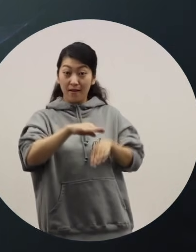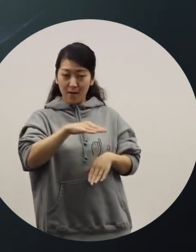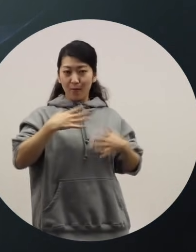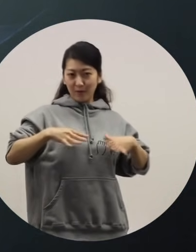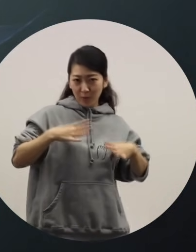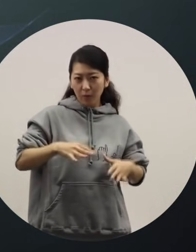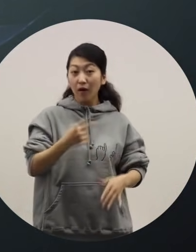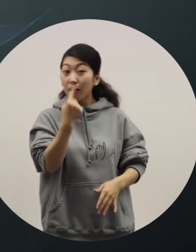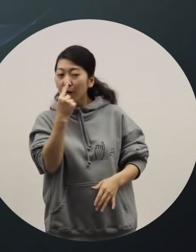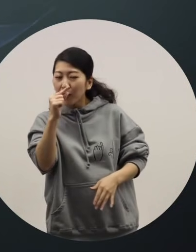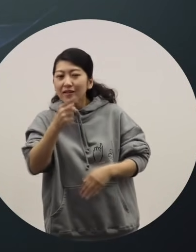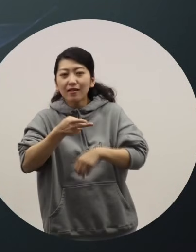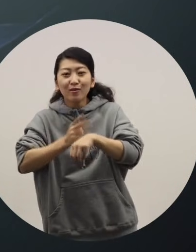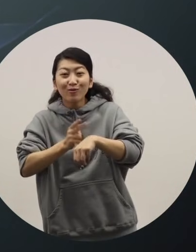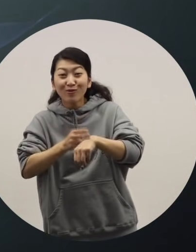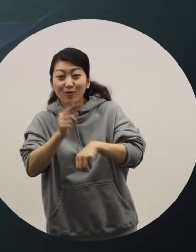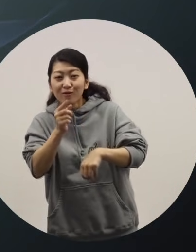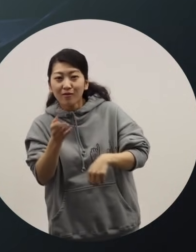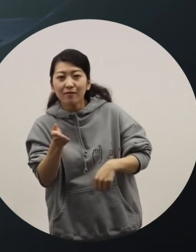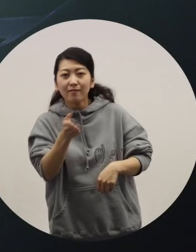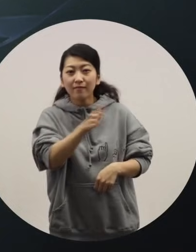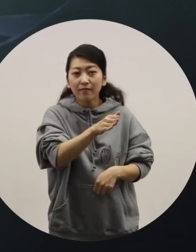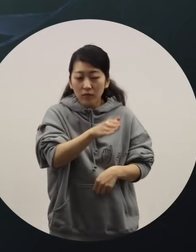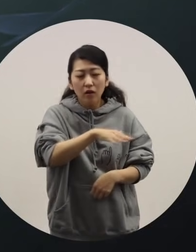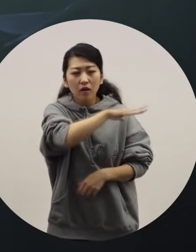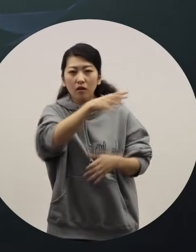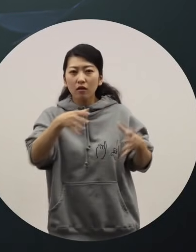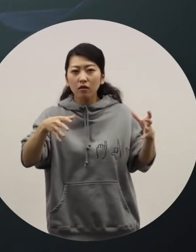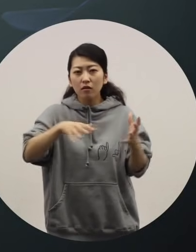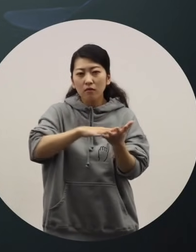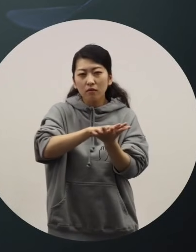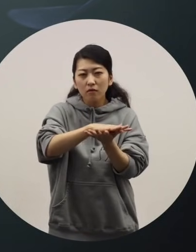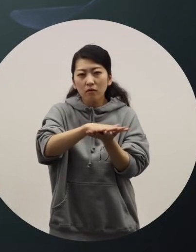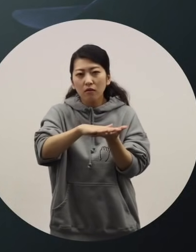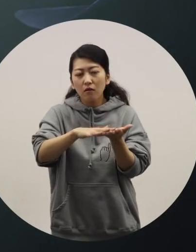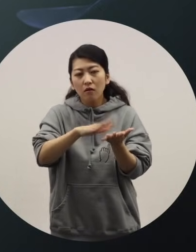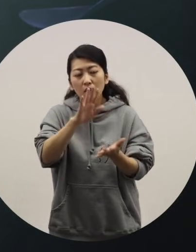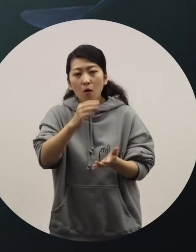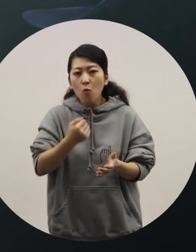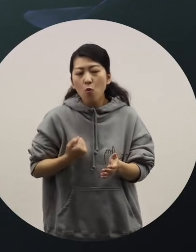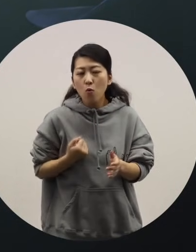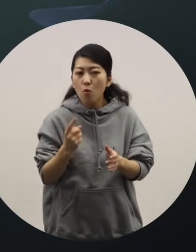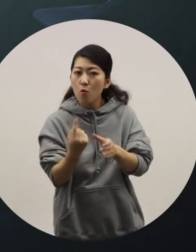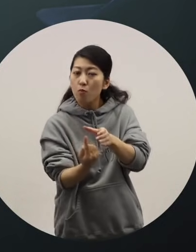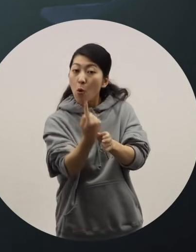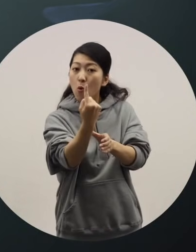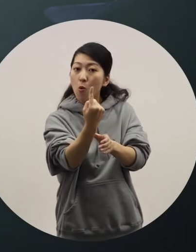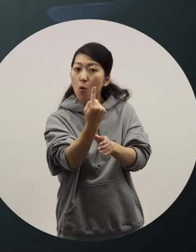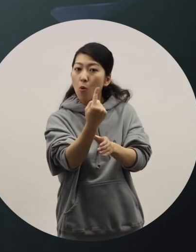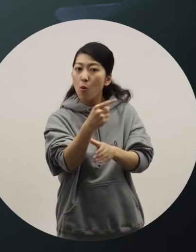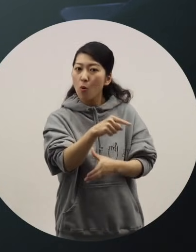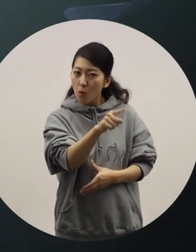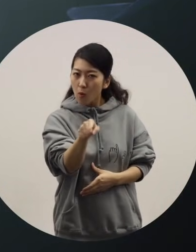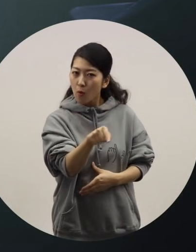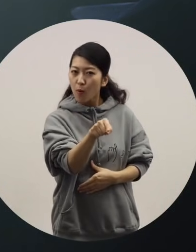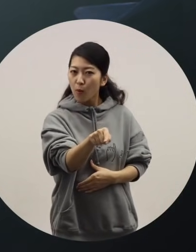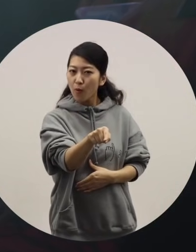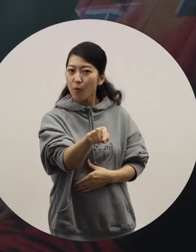In addition, I showcased my tech a little. A collaboration like this will lead to something interesting in time.